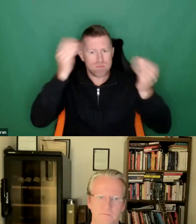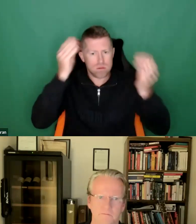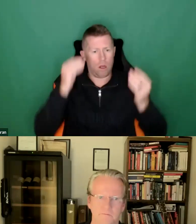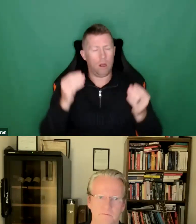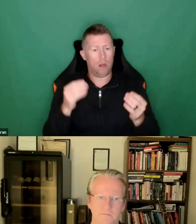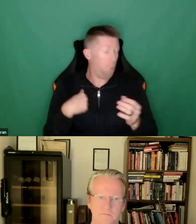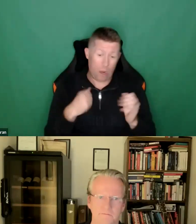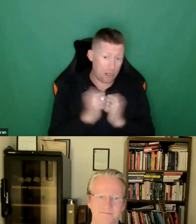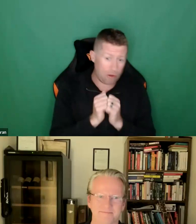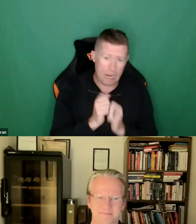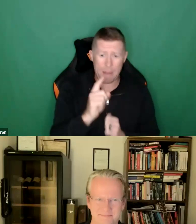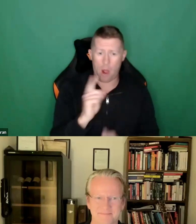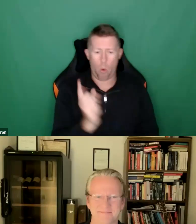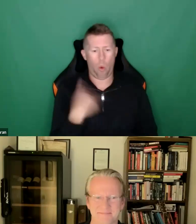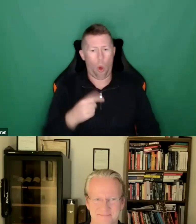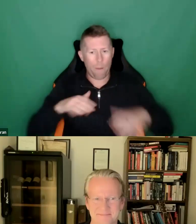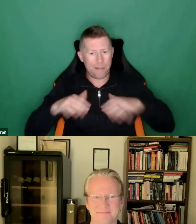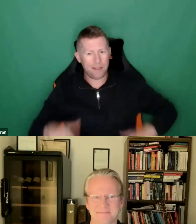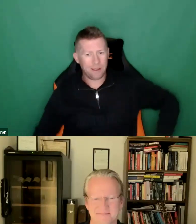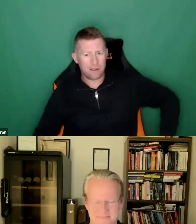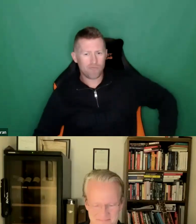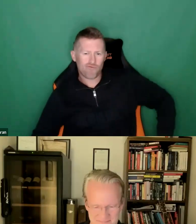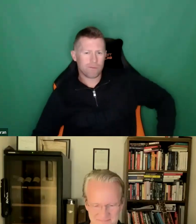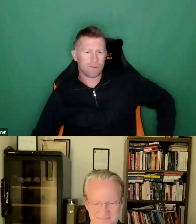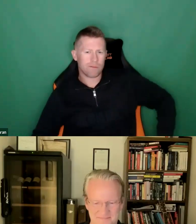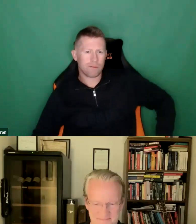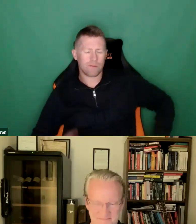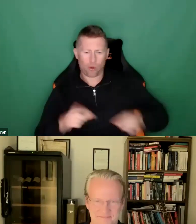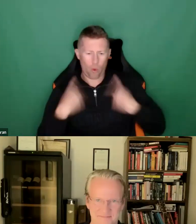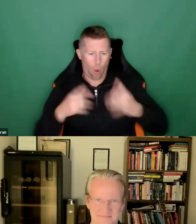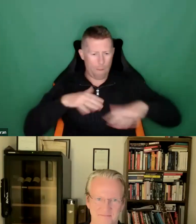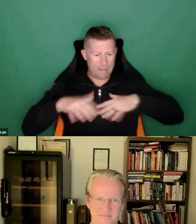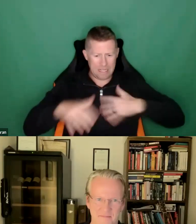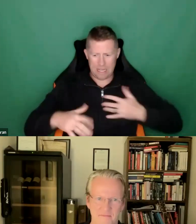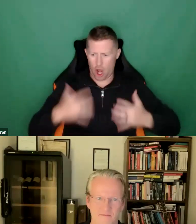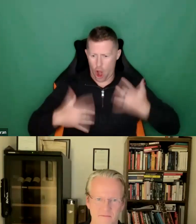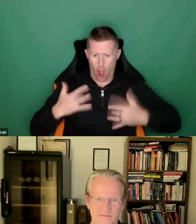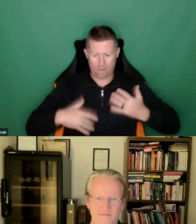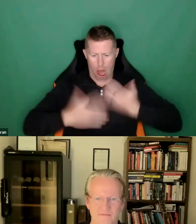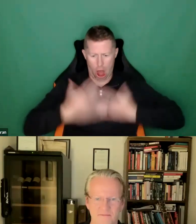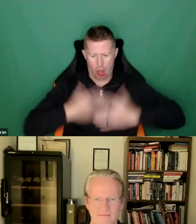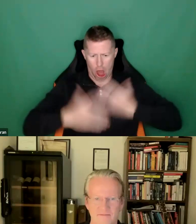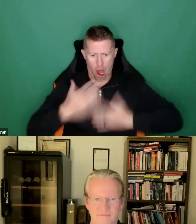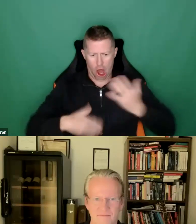to rebuild around. That is quite an aspirational statement. I guess I put to you that a lot of educators and health professionals